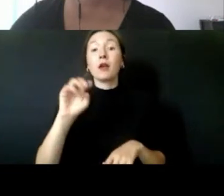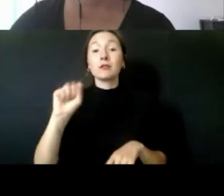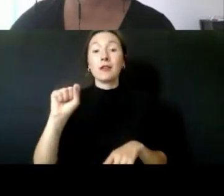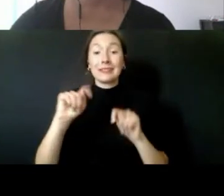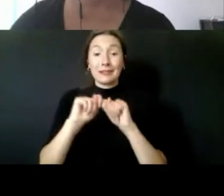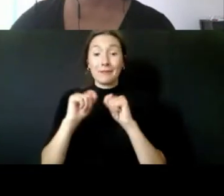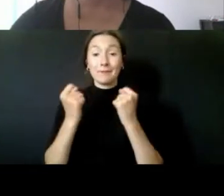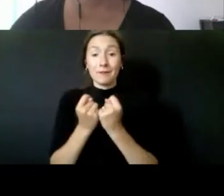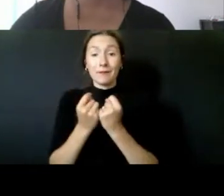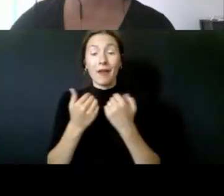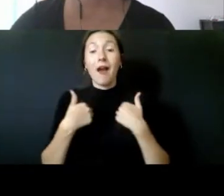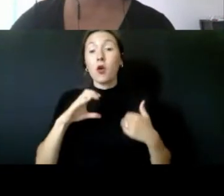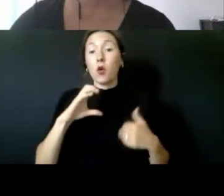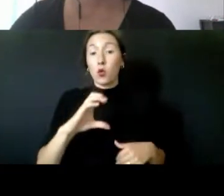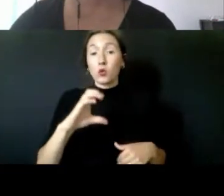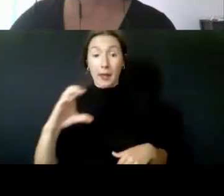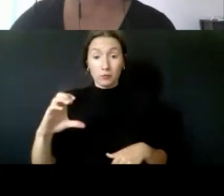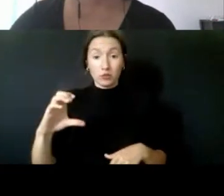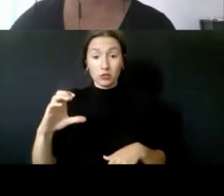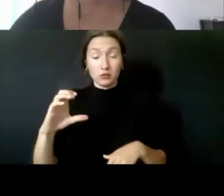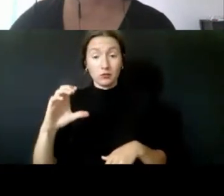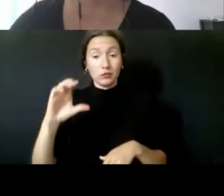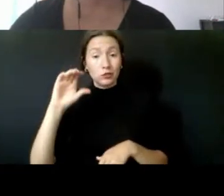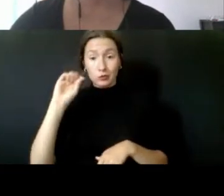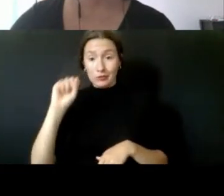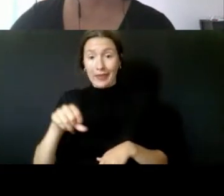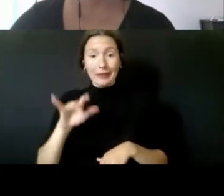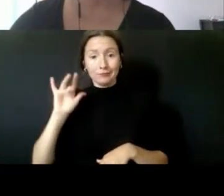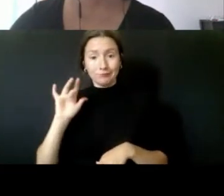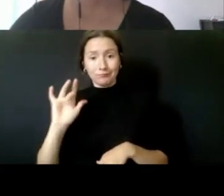that you can use basically you go up to where there's three little dots and it says